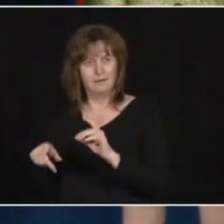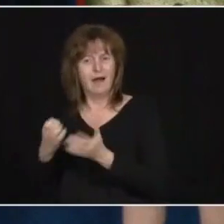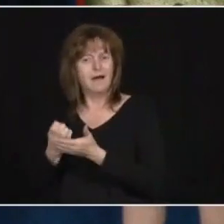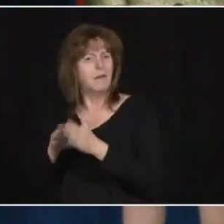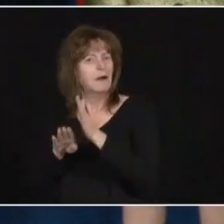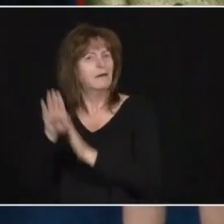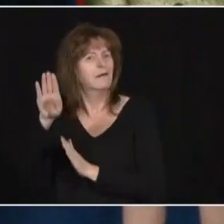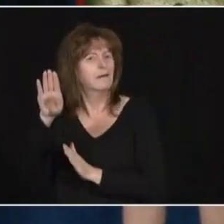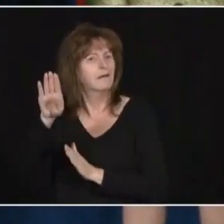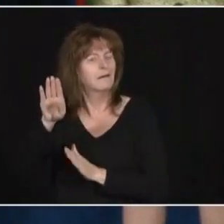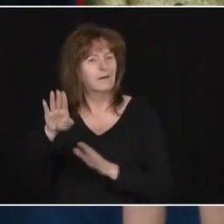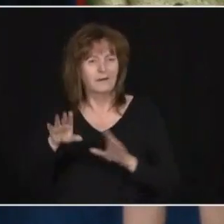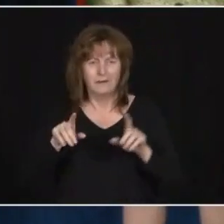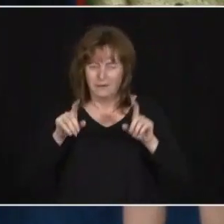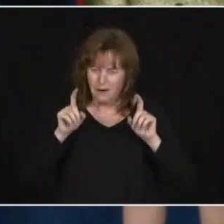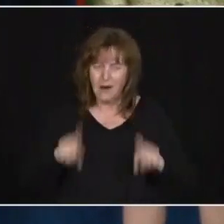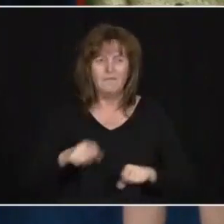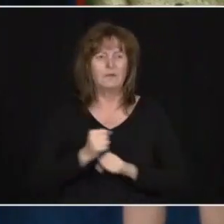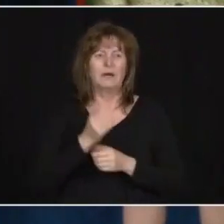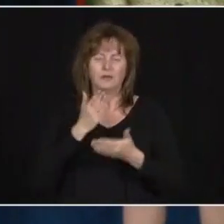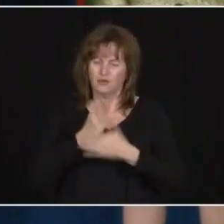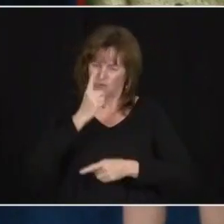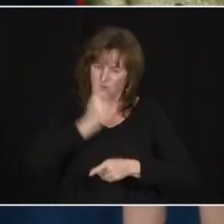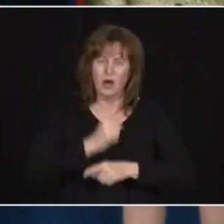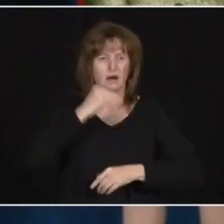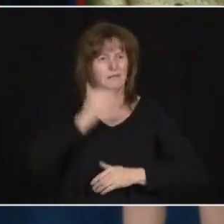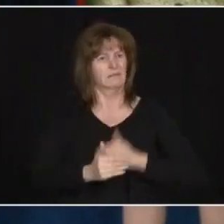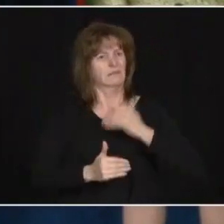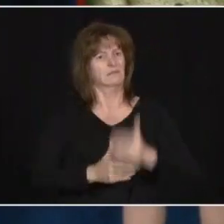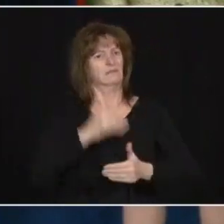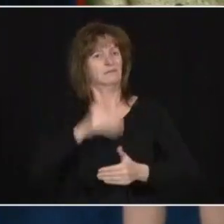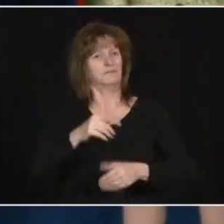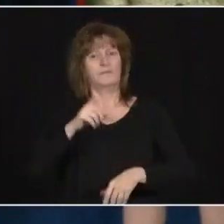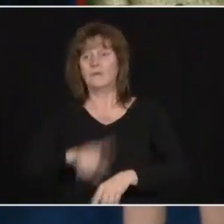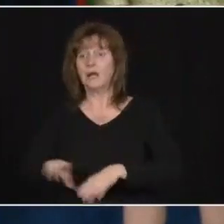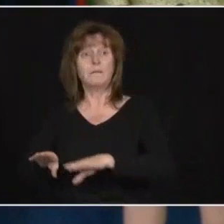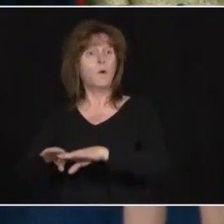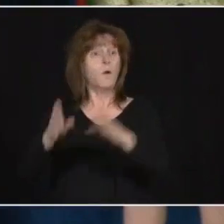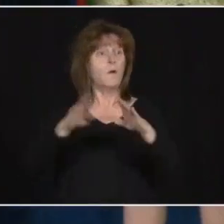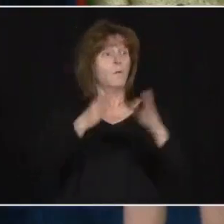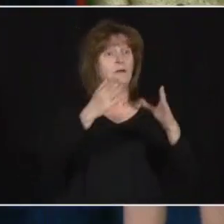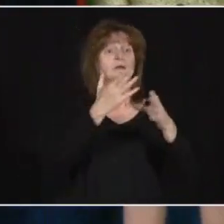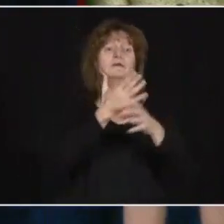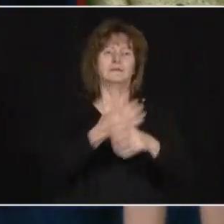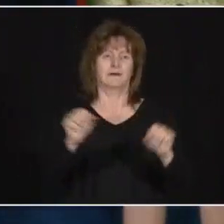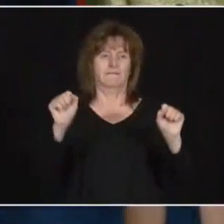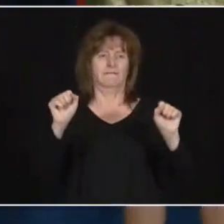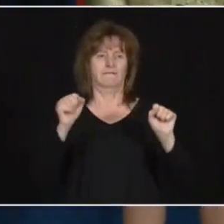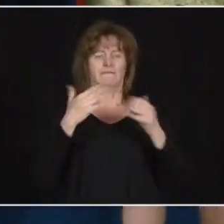when it comes, works for everyone everyone. Thank you. We'll go to questions.